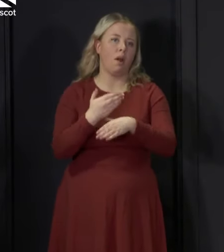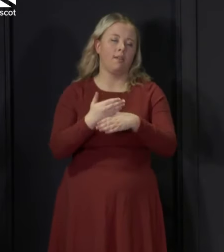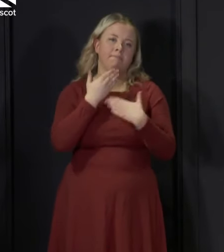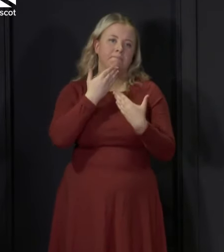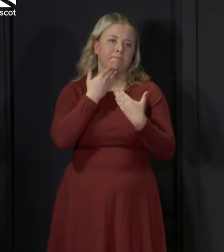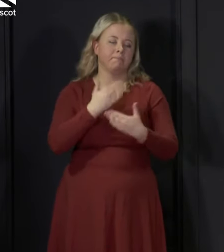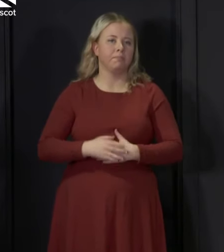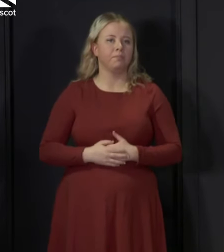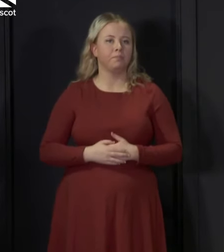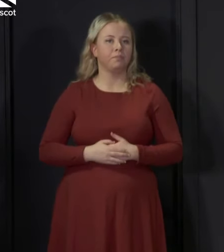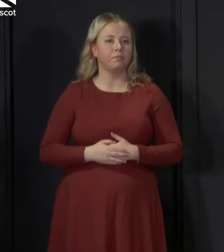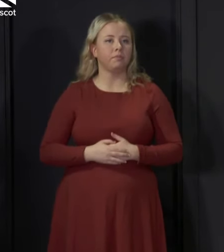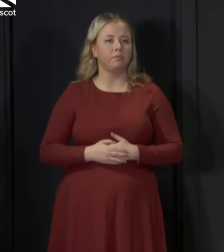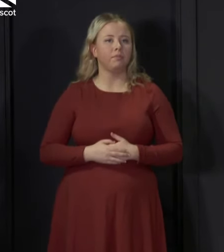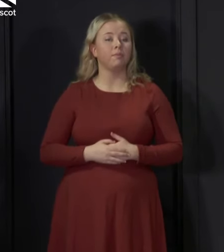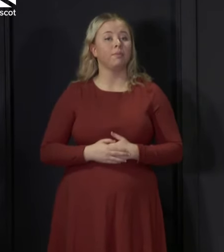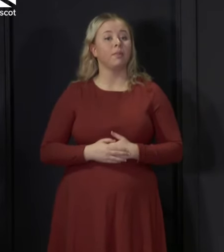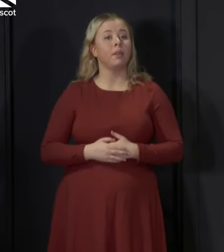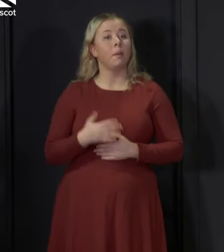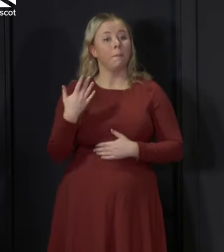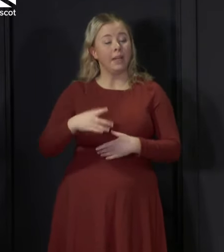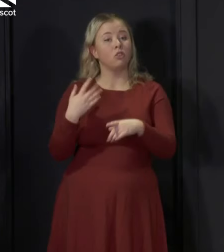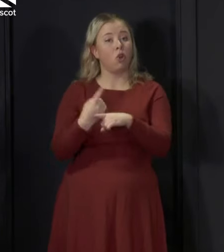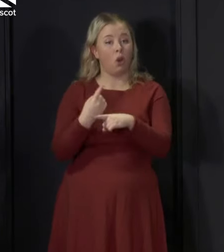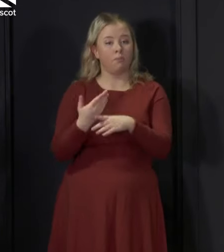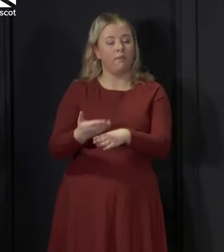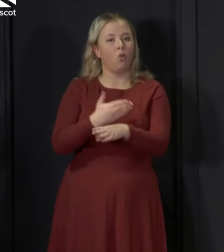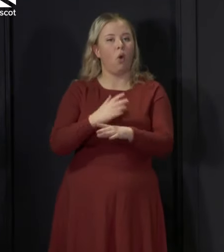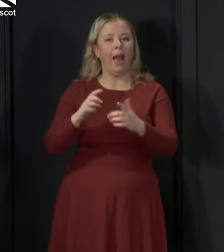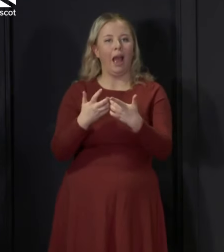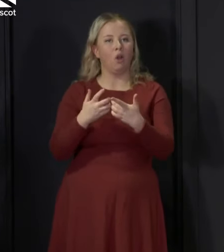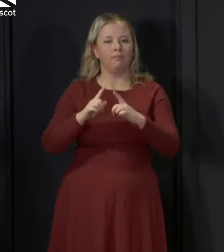Now I have spoken before about the different ways in which we record figures, but I think